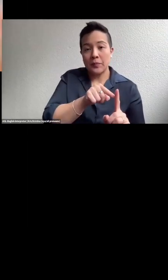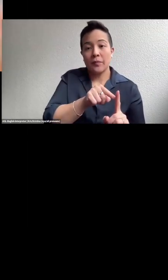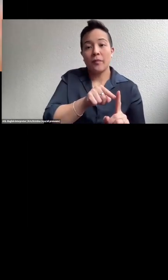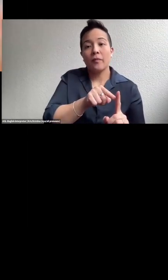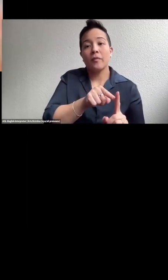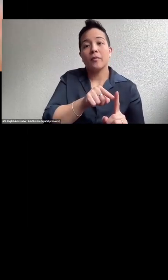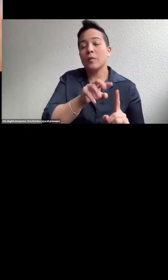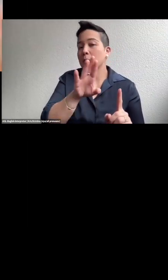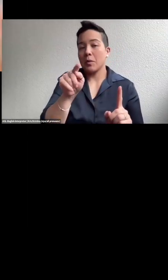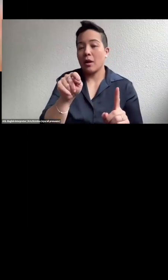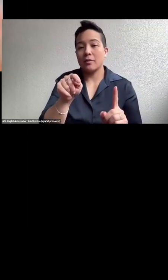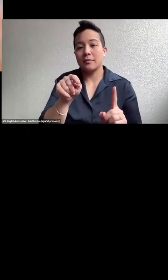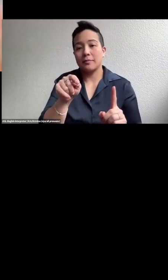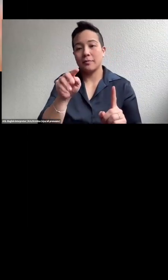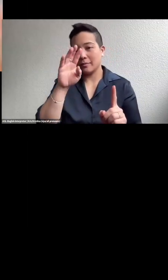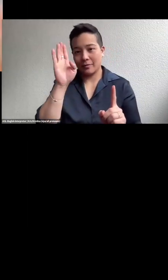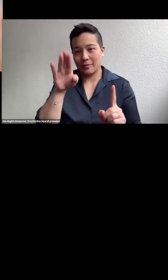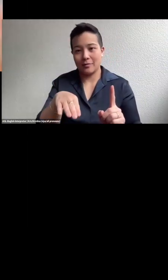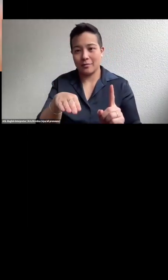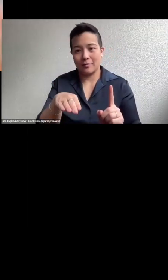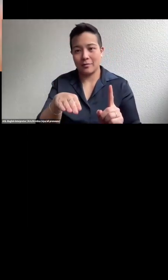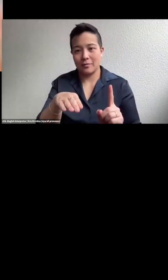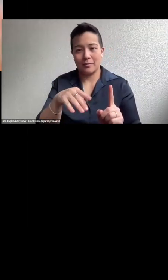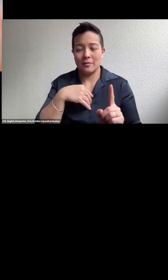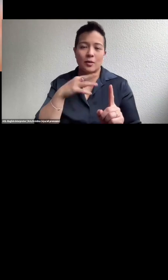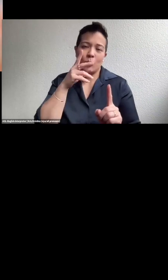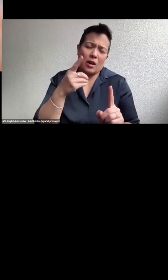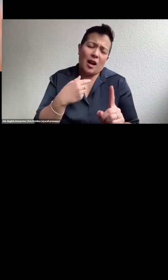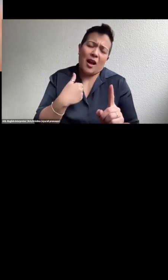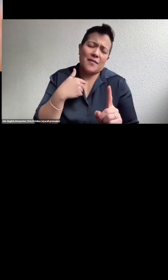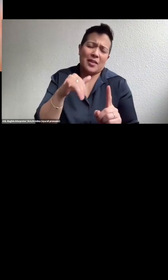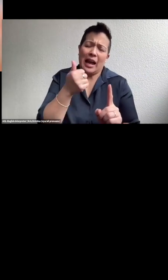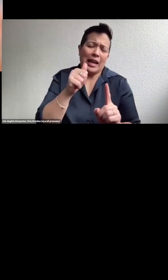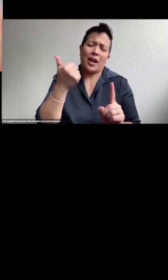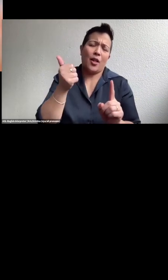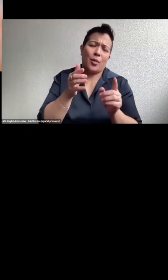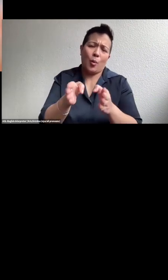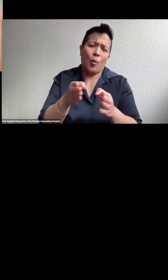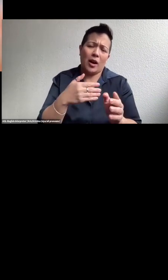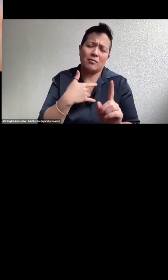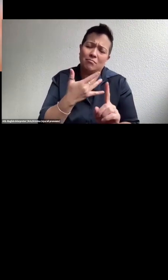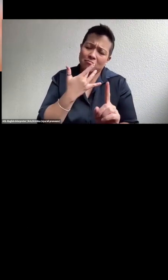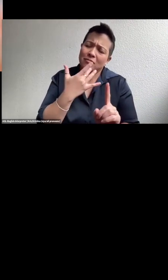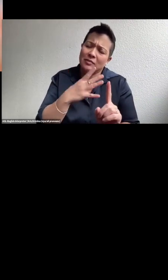but you know, that I wouldn't have it any other way. And it, um,